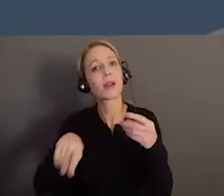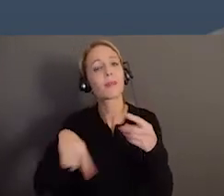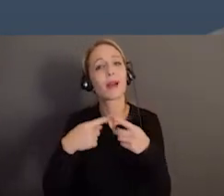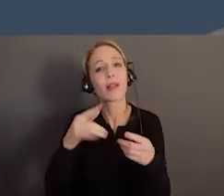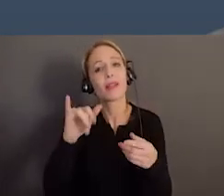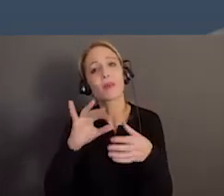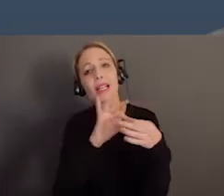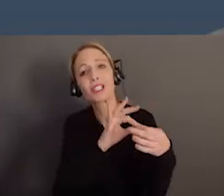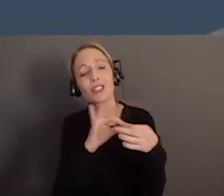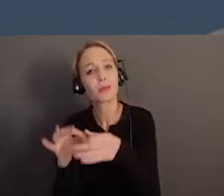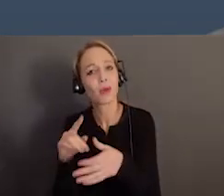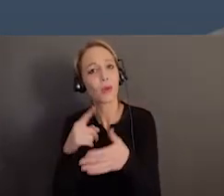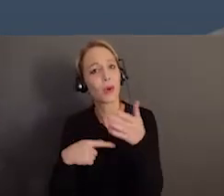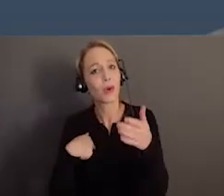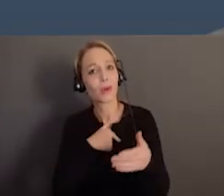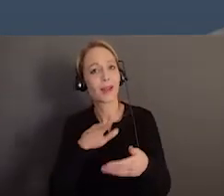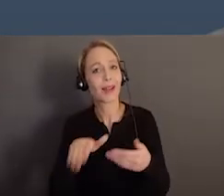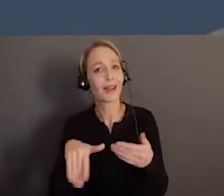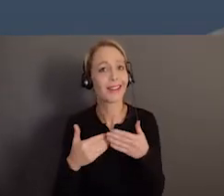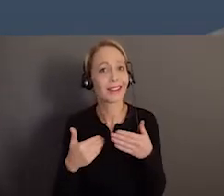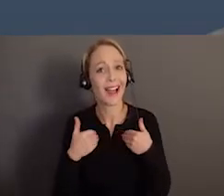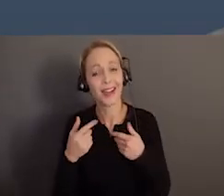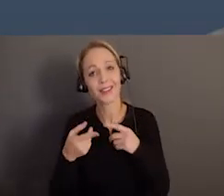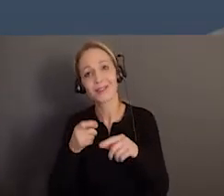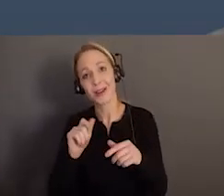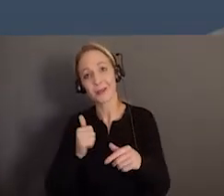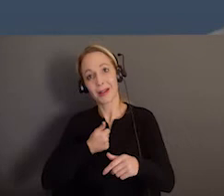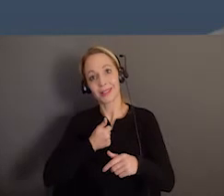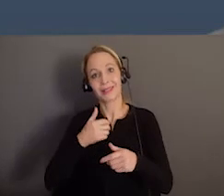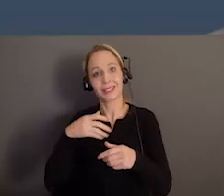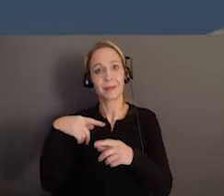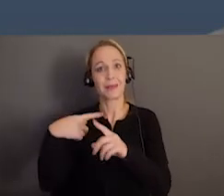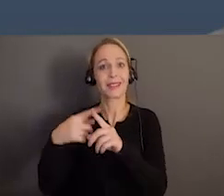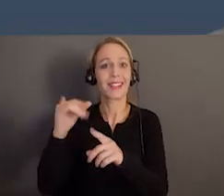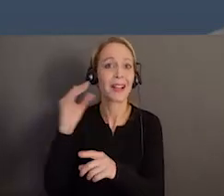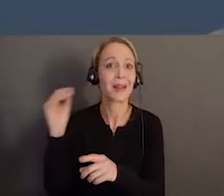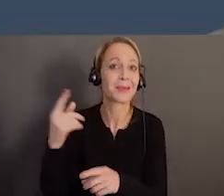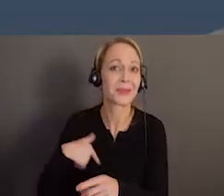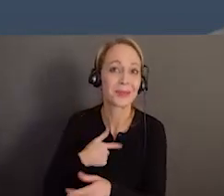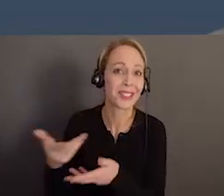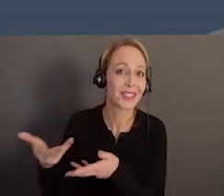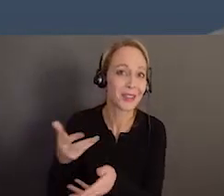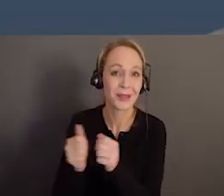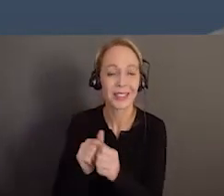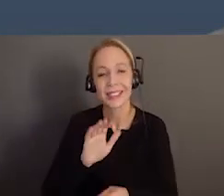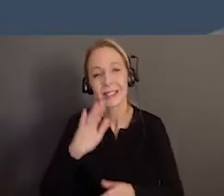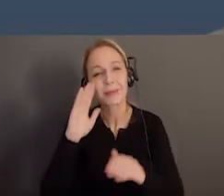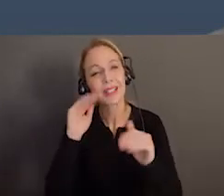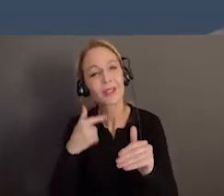HAVE BETWEEN OURSELVES AND THE COMPANIES THAT WE INTERACT WITH. AND WE USE THESE SEAM LARCENY DIGITAL EXPERIENCES